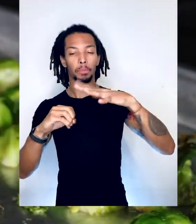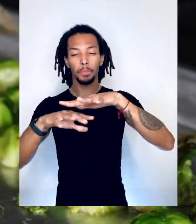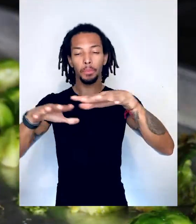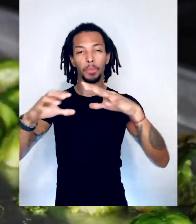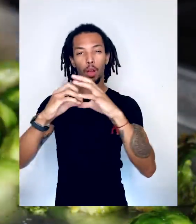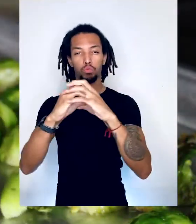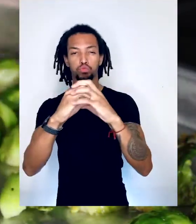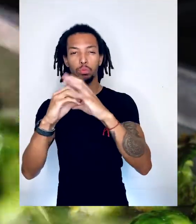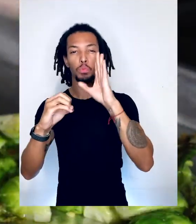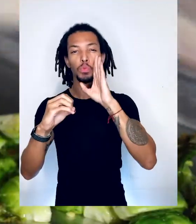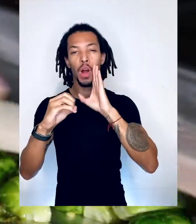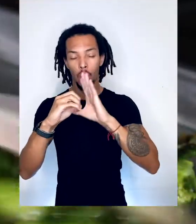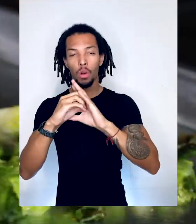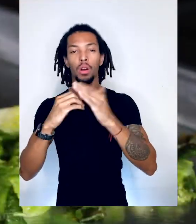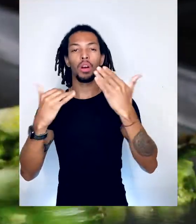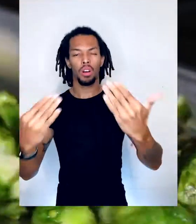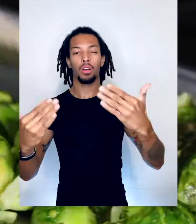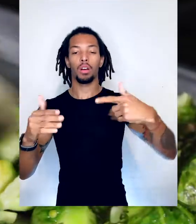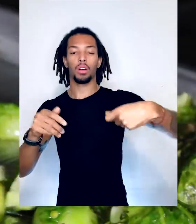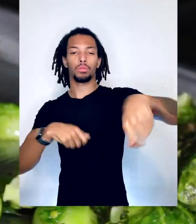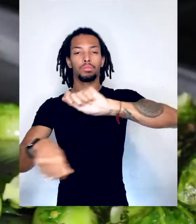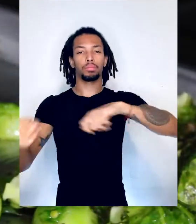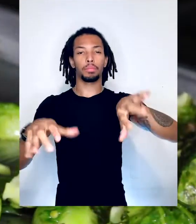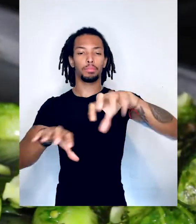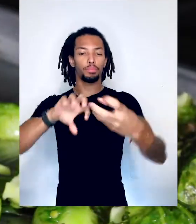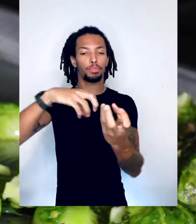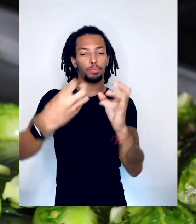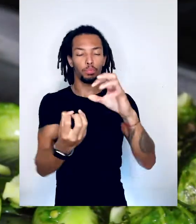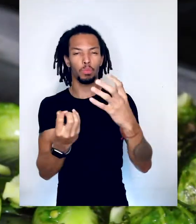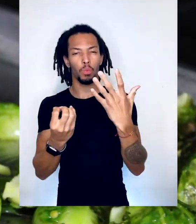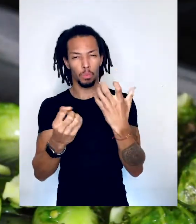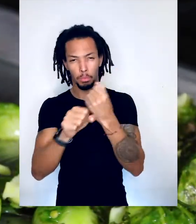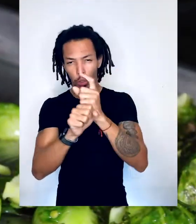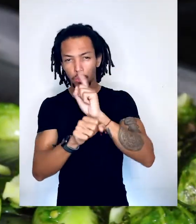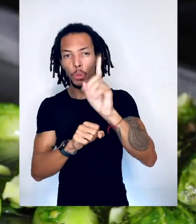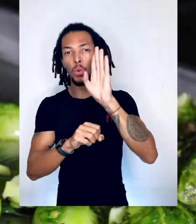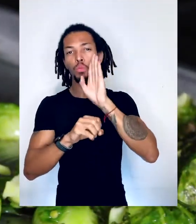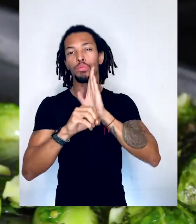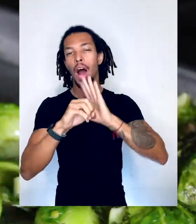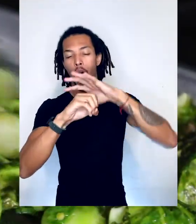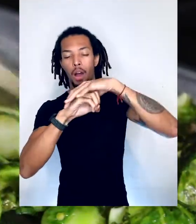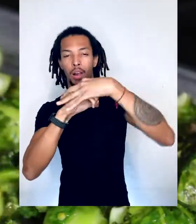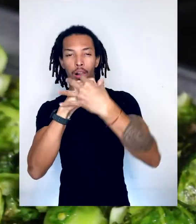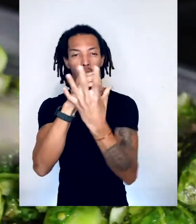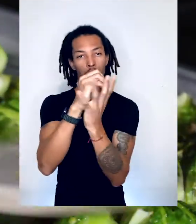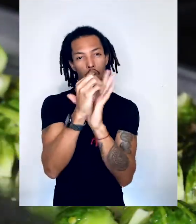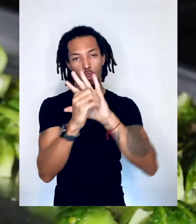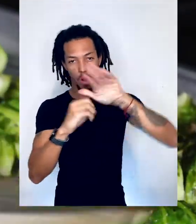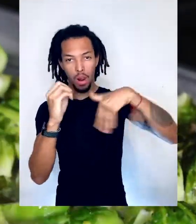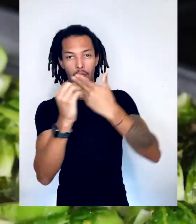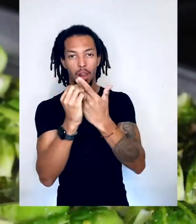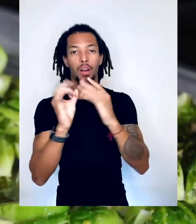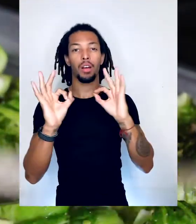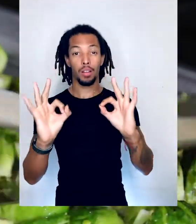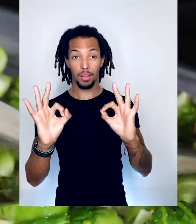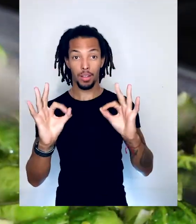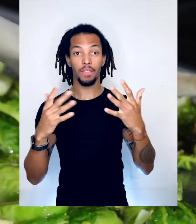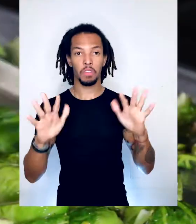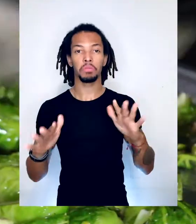and I'm going to give them a toss just to encourage even browning. Then I'm going to put